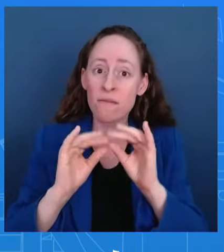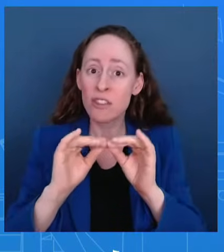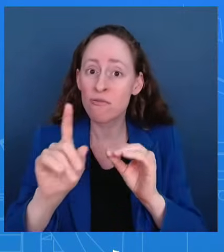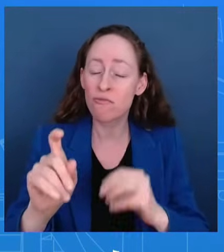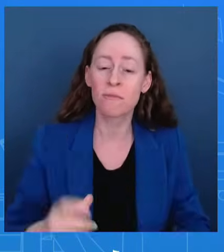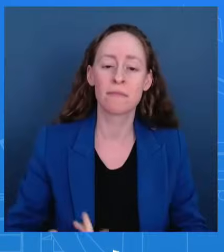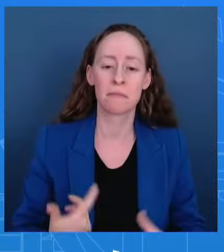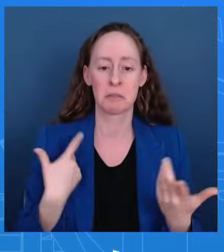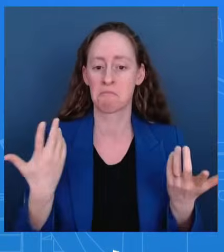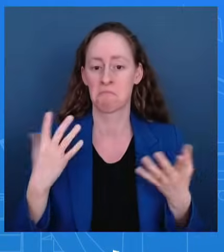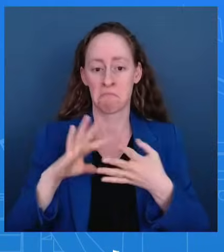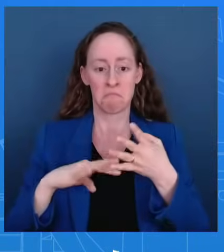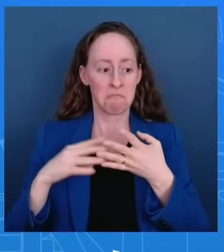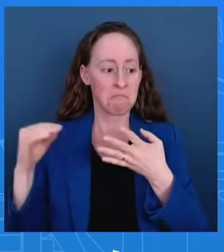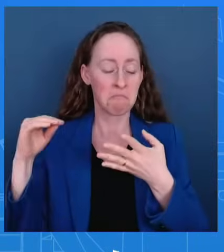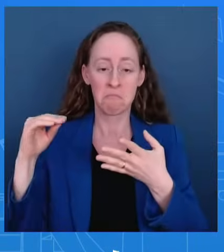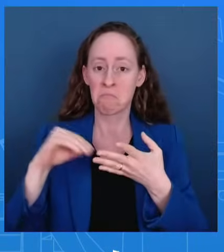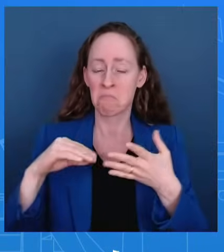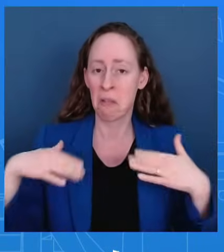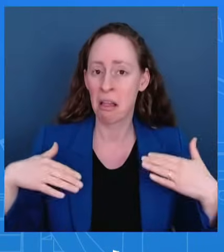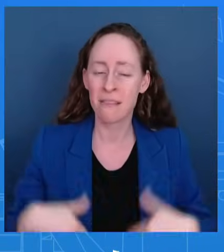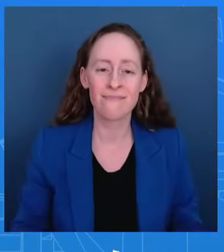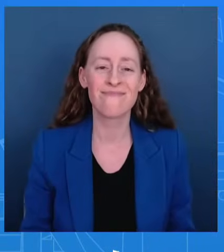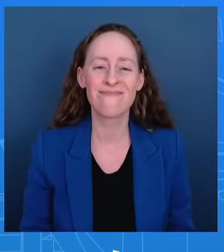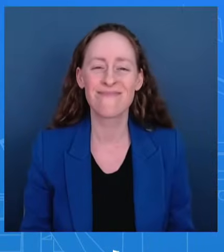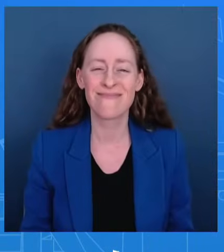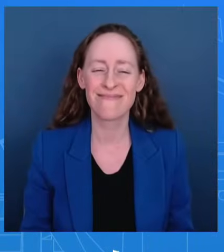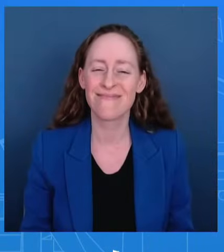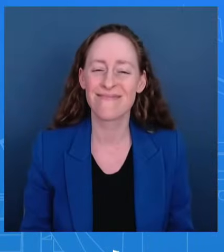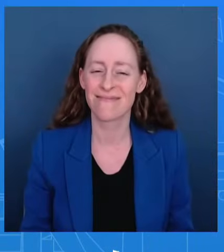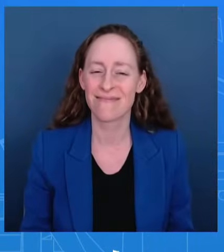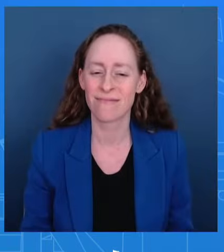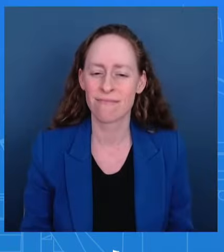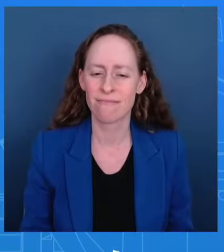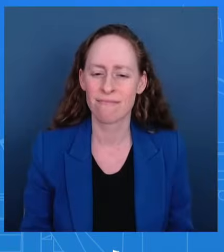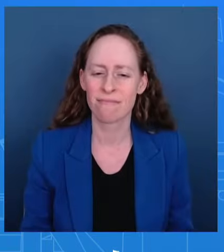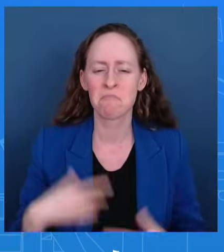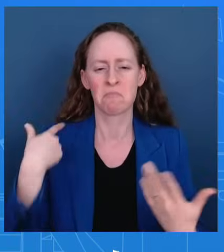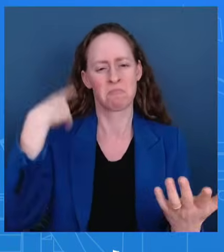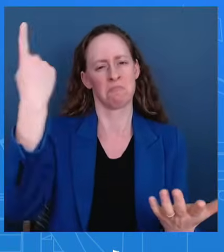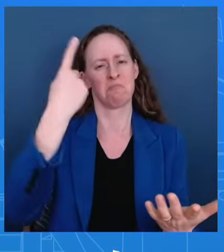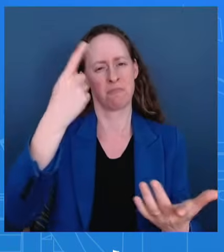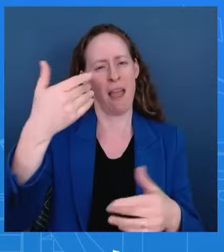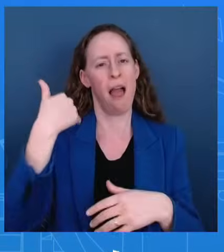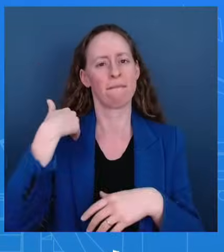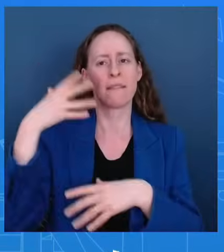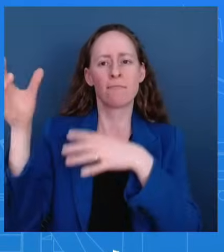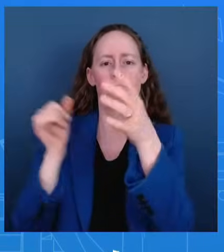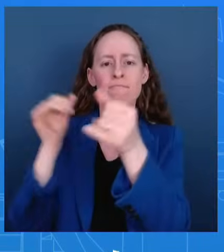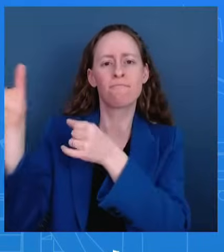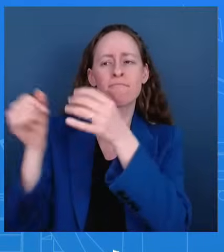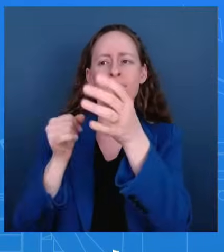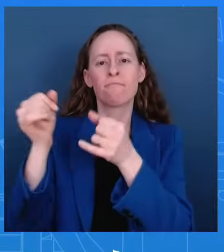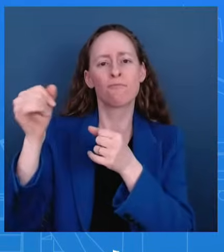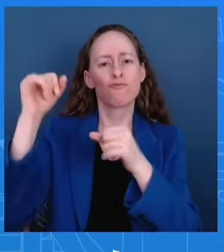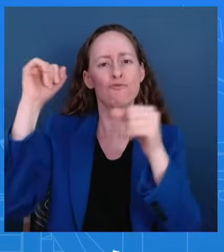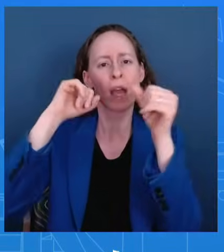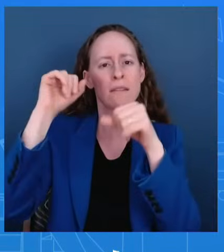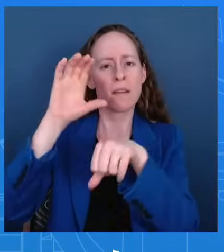when the -- when they will be meeting. Mr. Kirby: Well, you got the National Security Advisor -- The Press: Is -- it will be next week? Mr. Kirby: -- going over this weekend. That's -- that's a pretty good -- that's a pretty good level of meetings here.